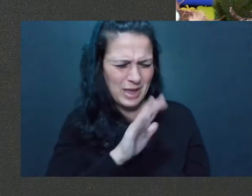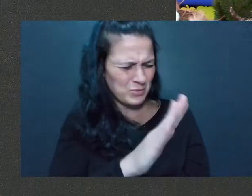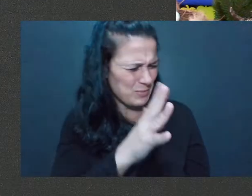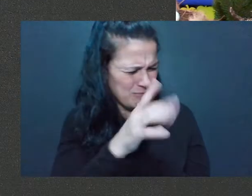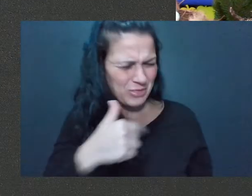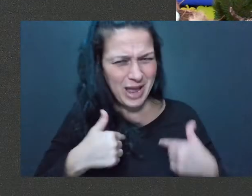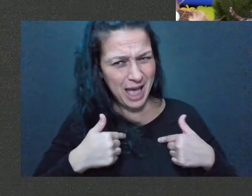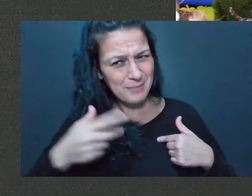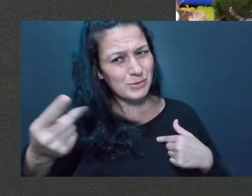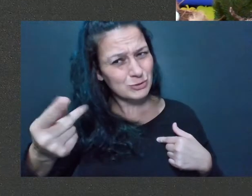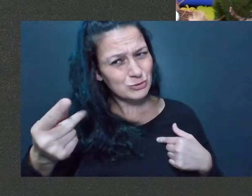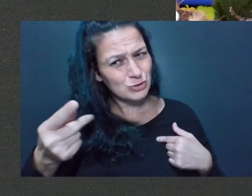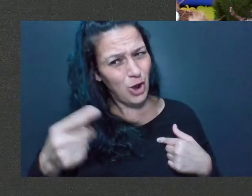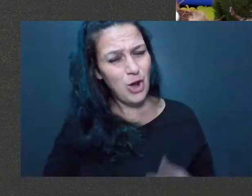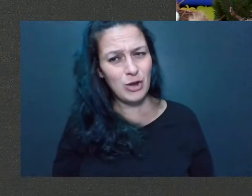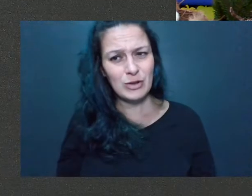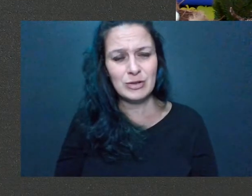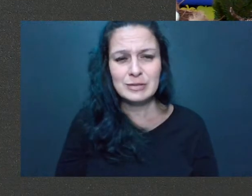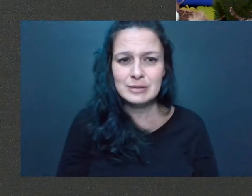"I'm a dog," said the dog.